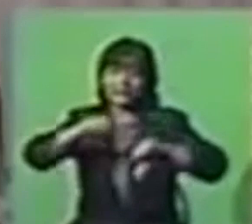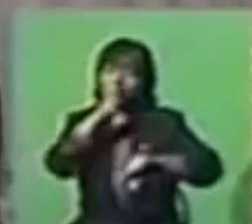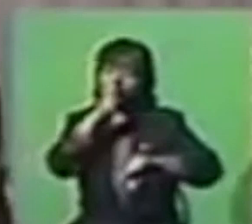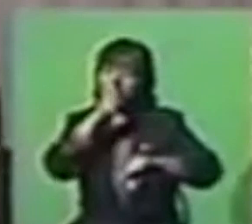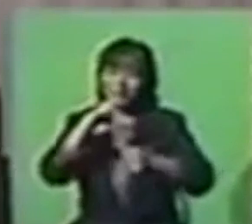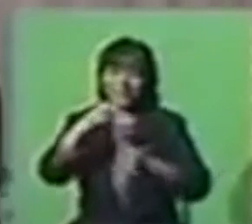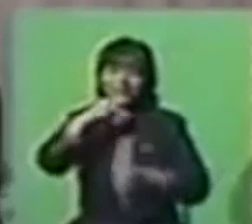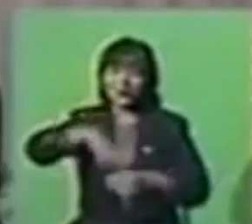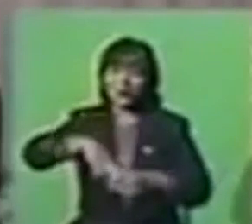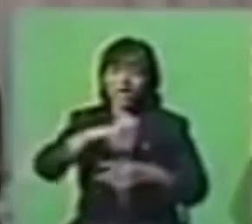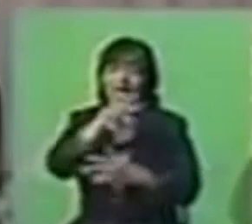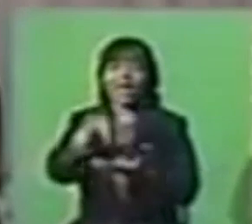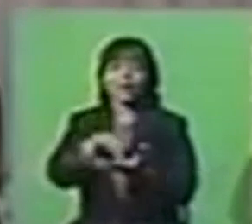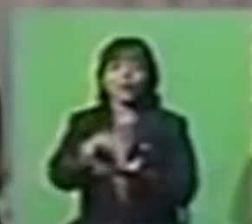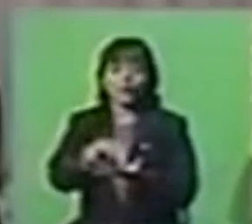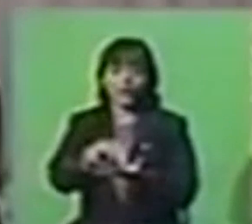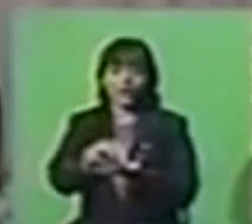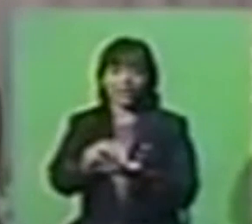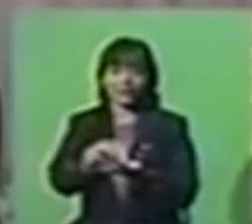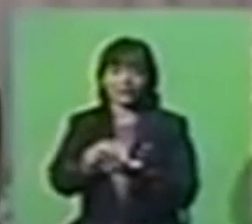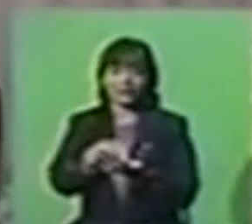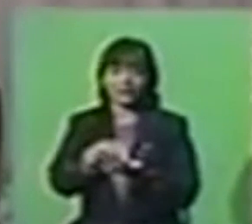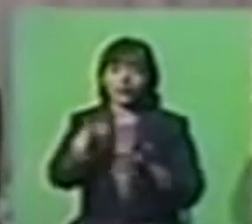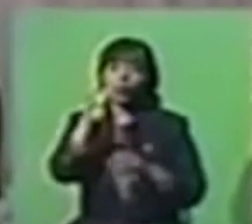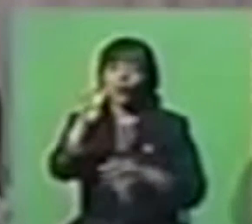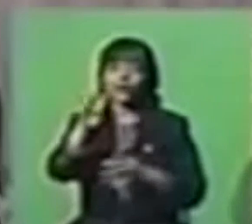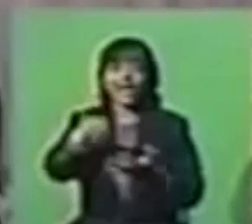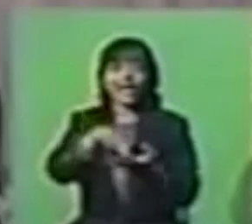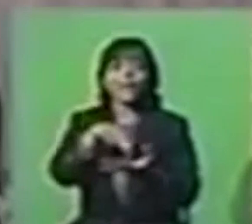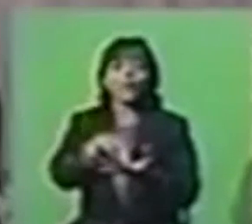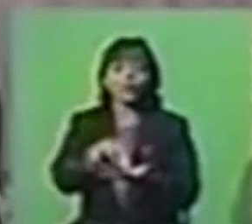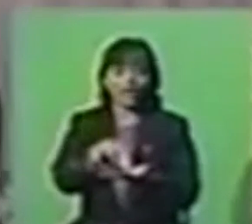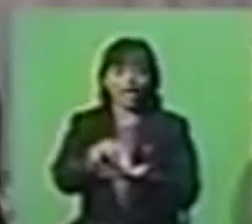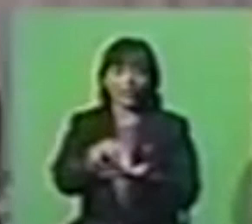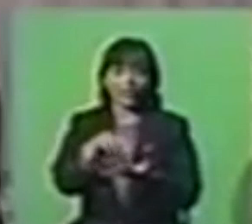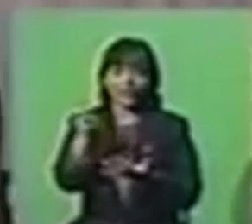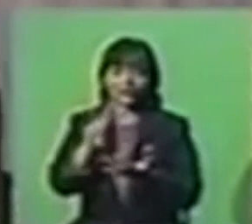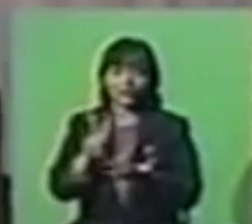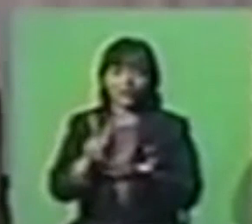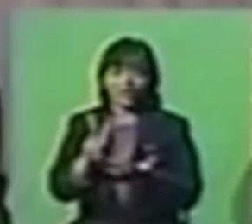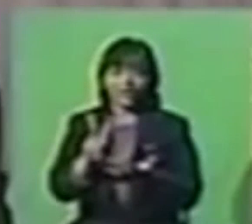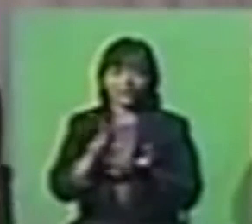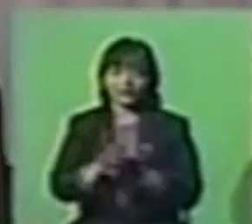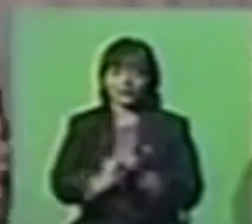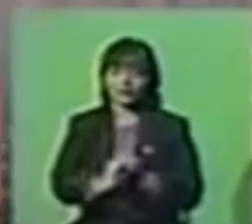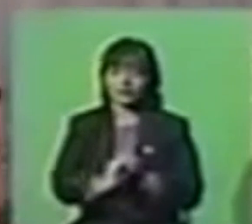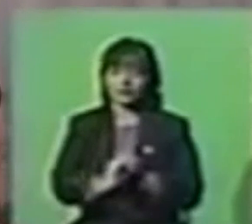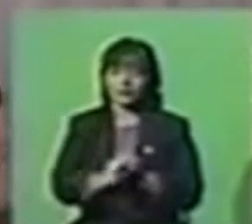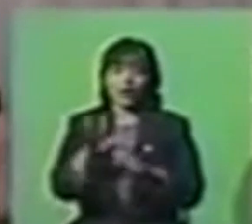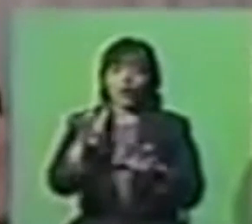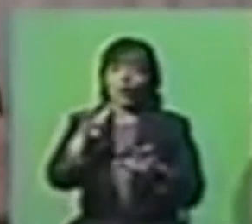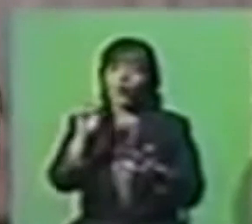today the republic ends the fourth republic